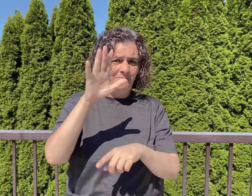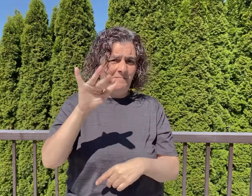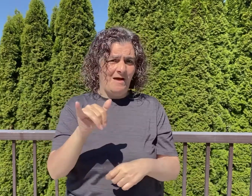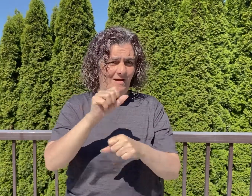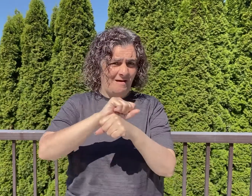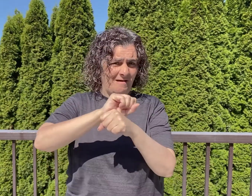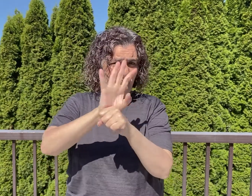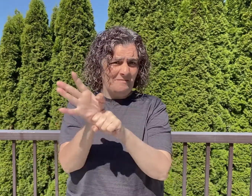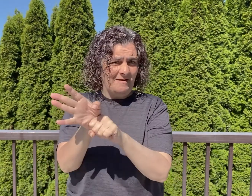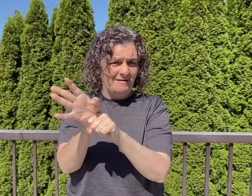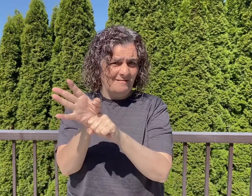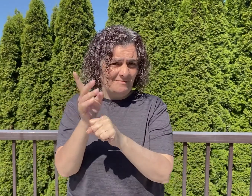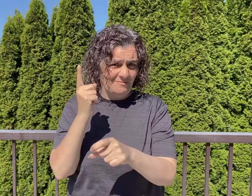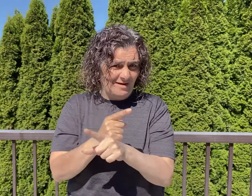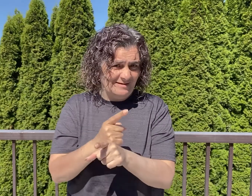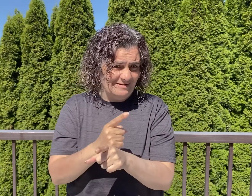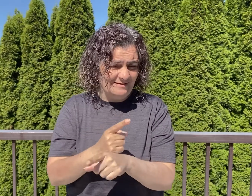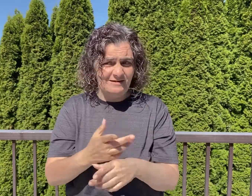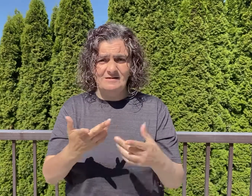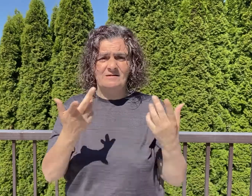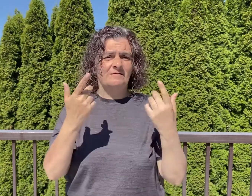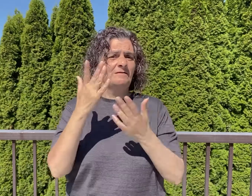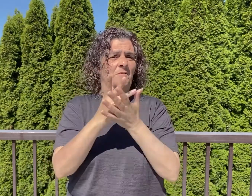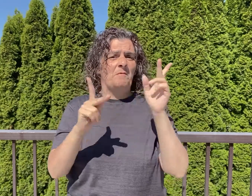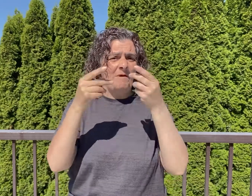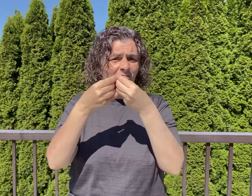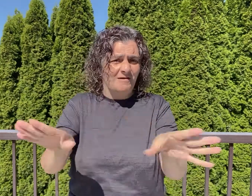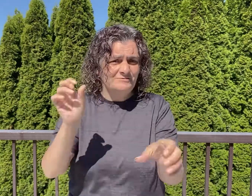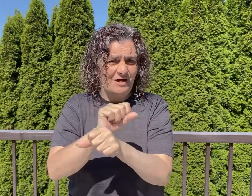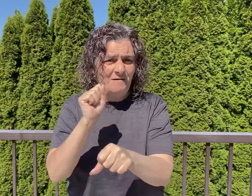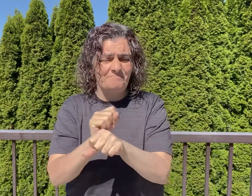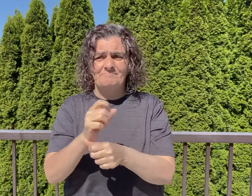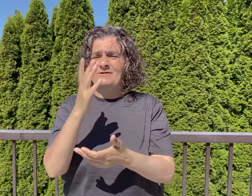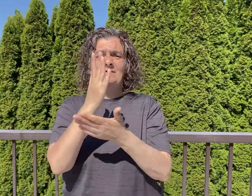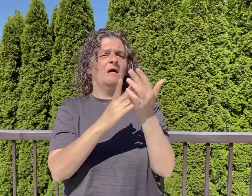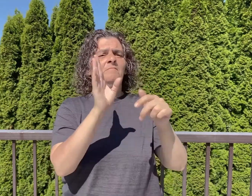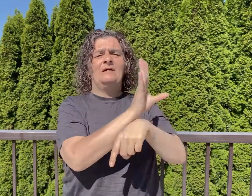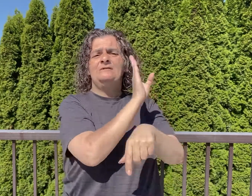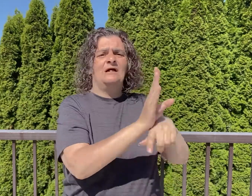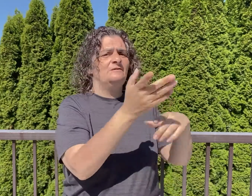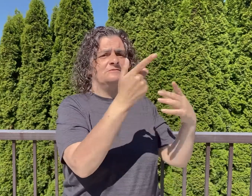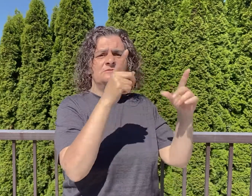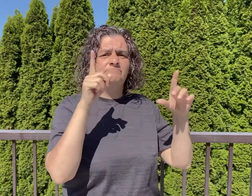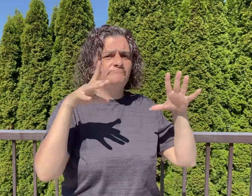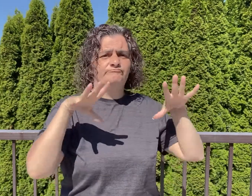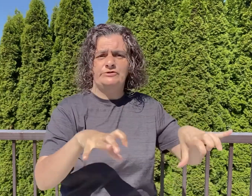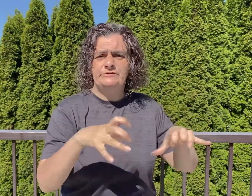by the pandemic; some people lost their jobs and some people had their businesses come